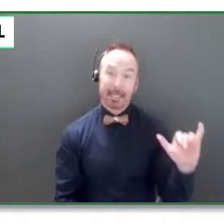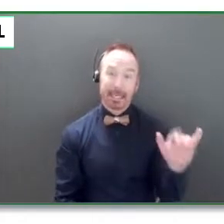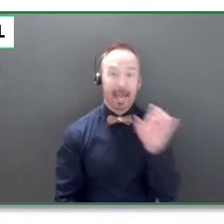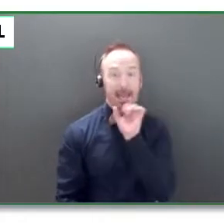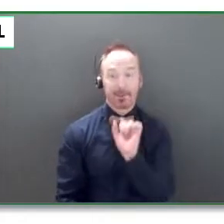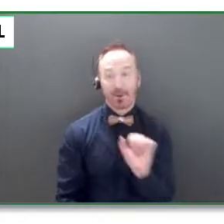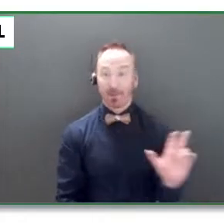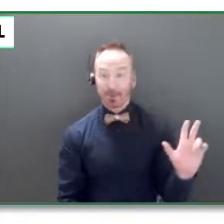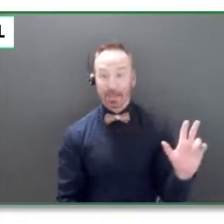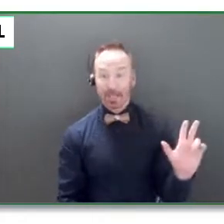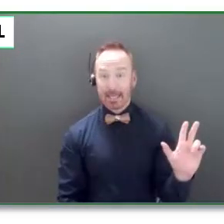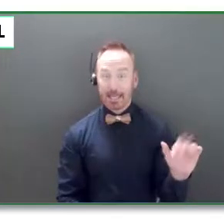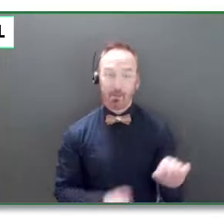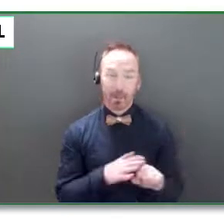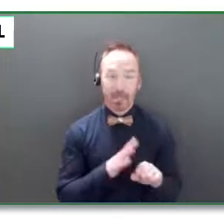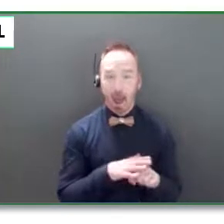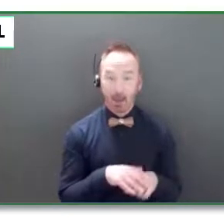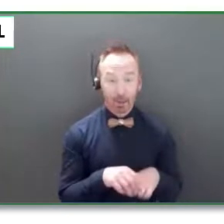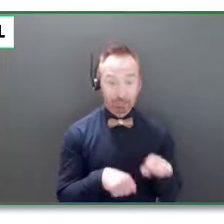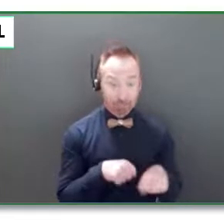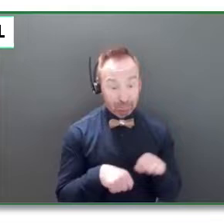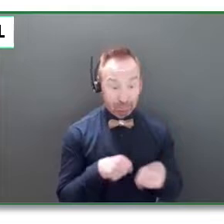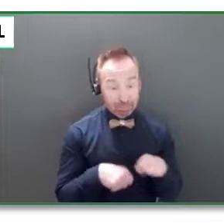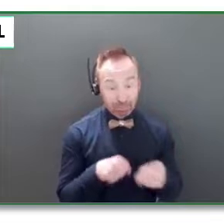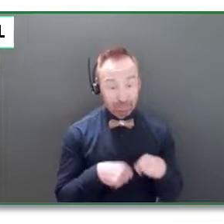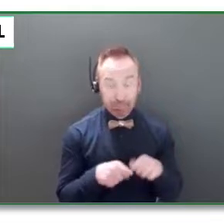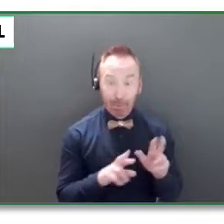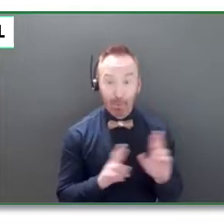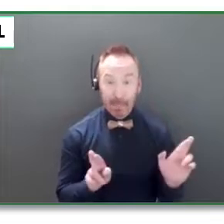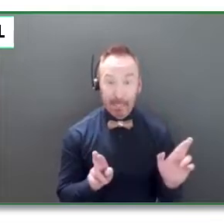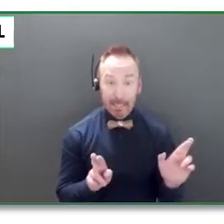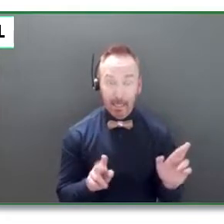her two-wheeler. So will the trail on the right provide